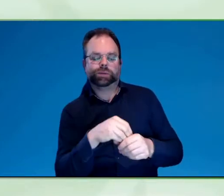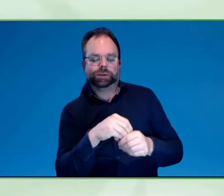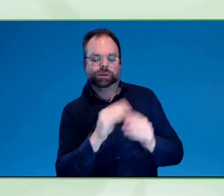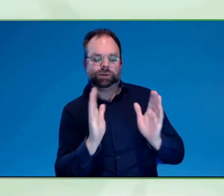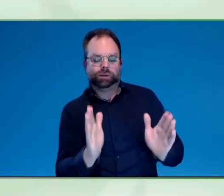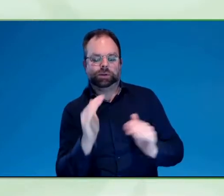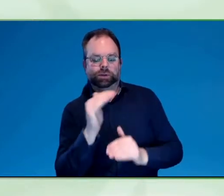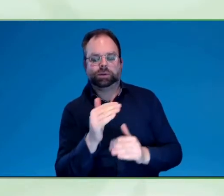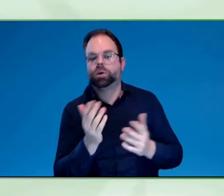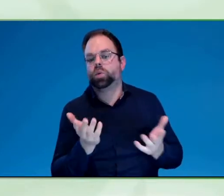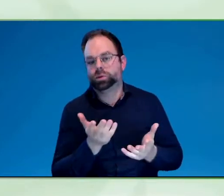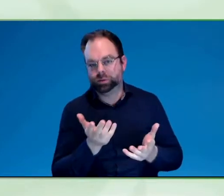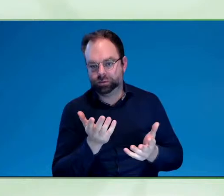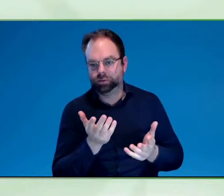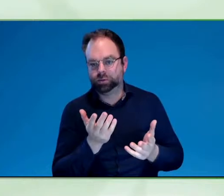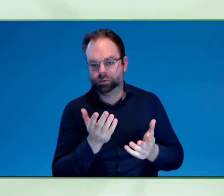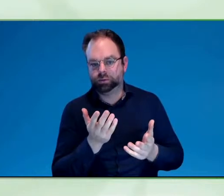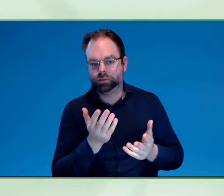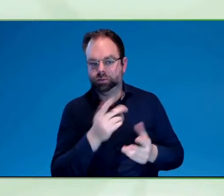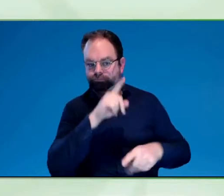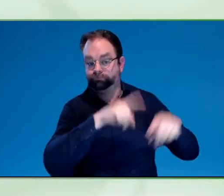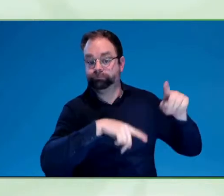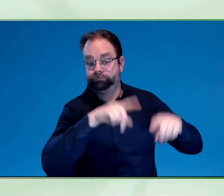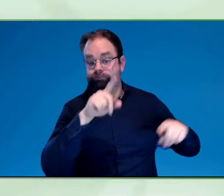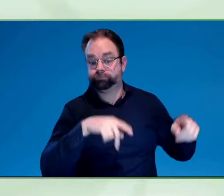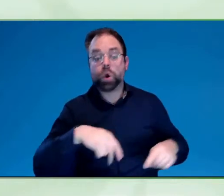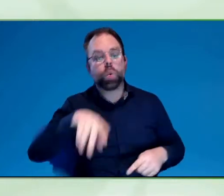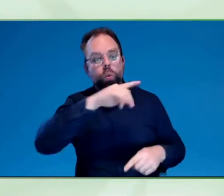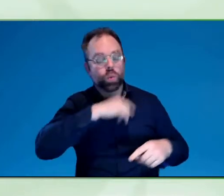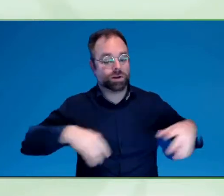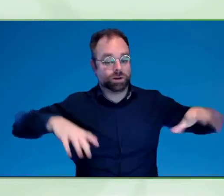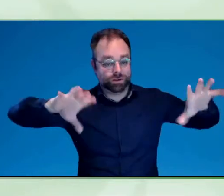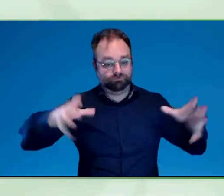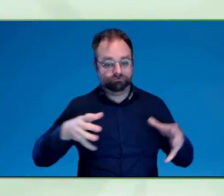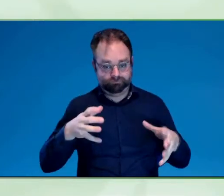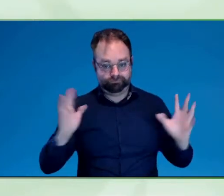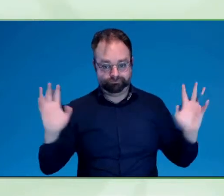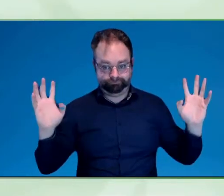Because some technologies work better for some people and some may work better for others.